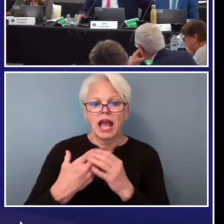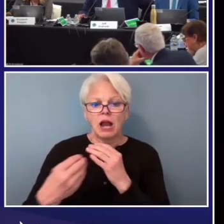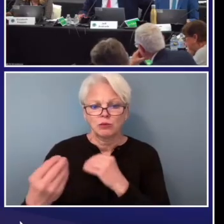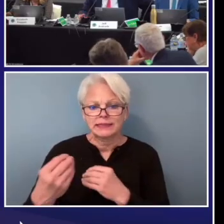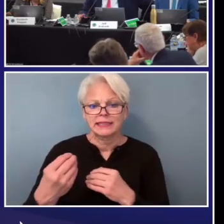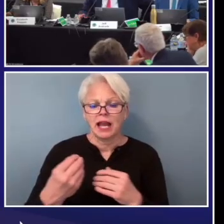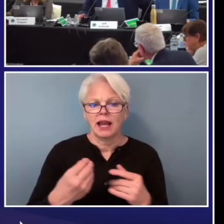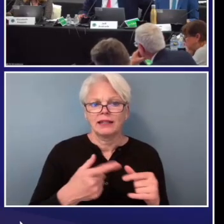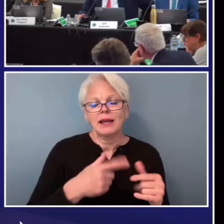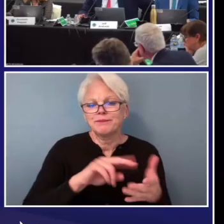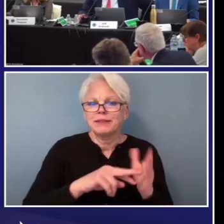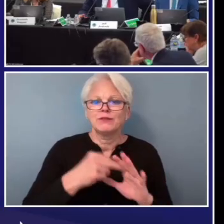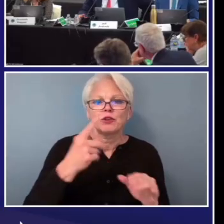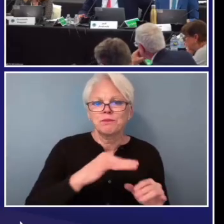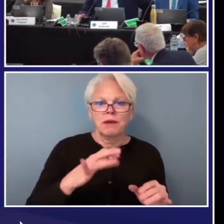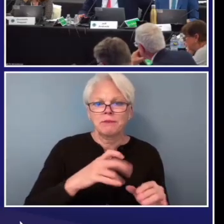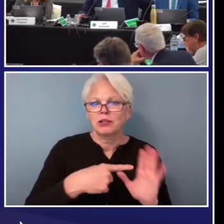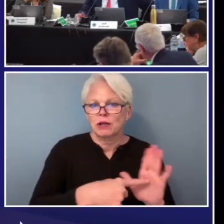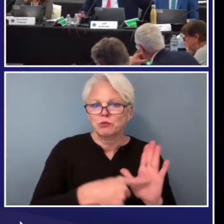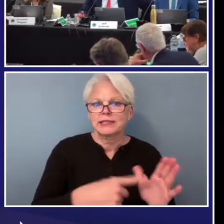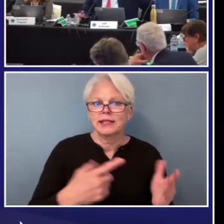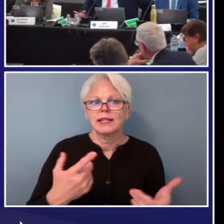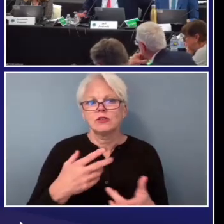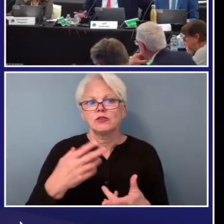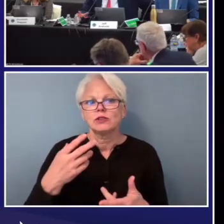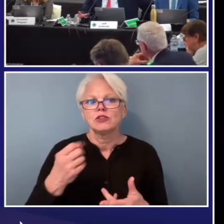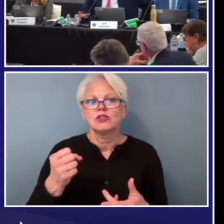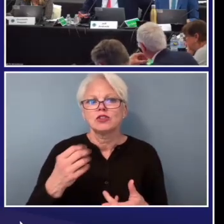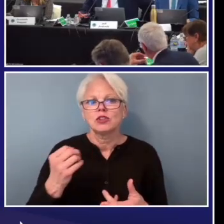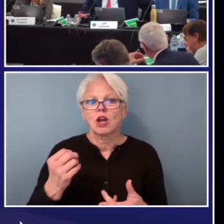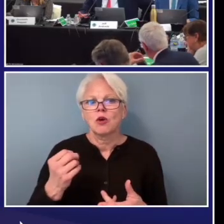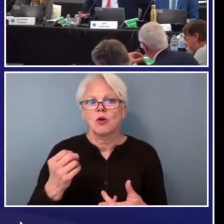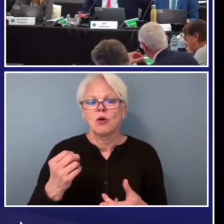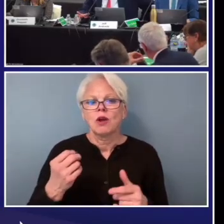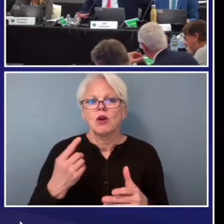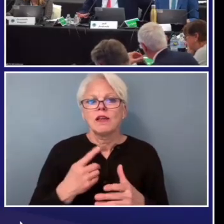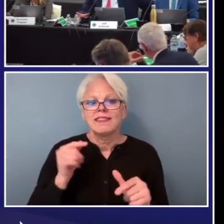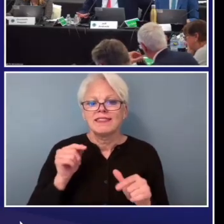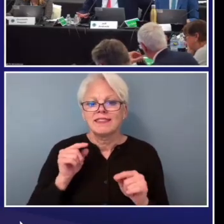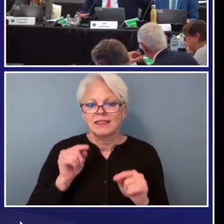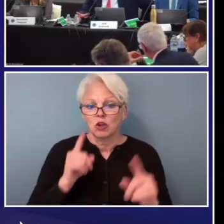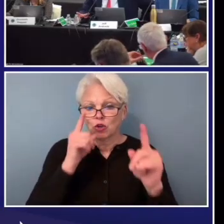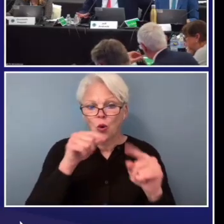Um, and so, what this is designed to do is to make sure that,